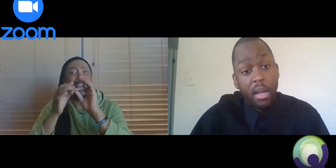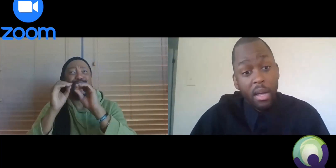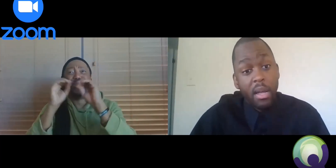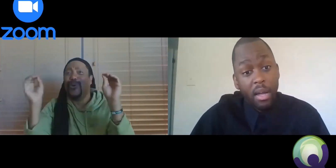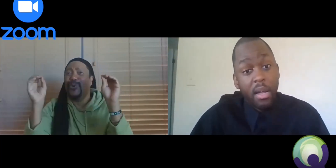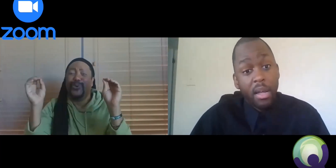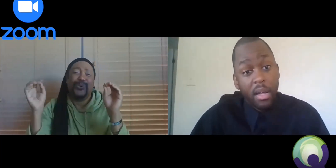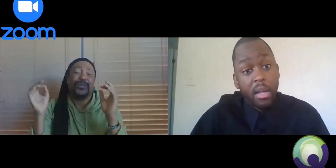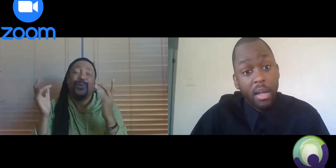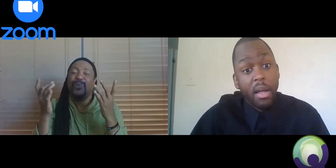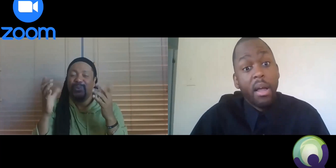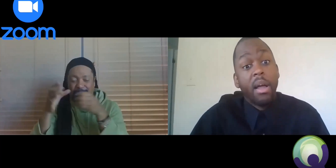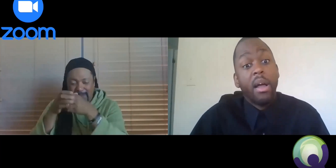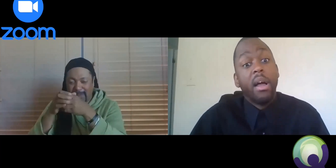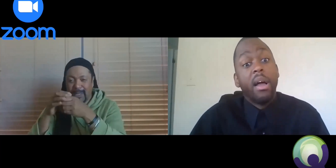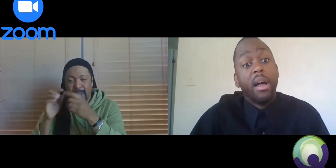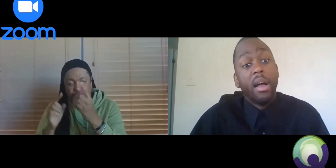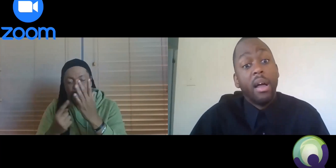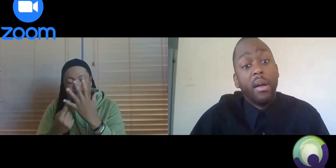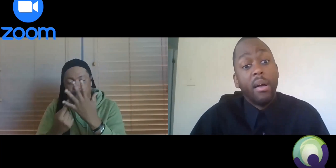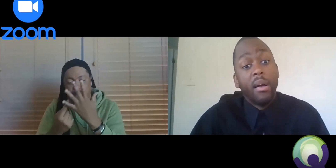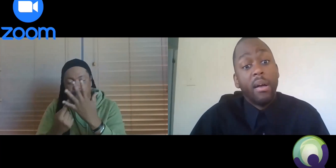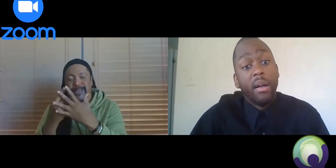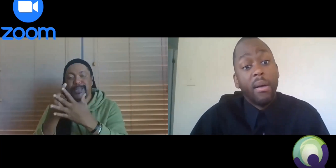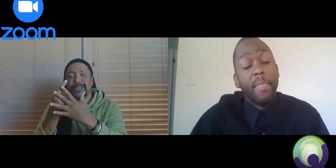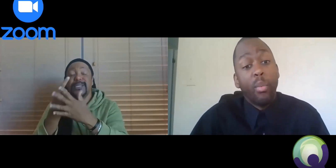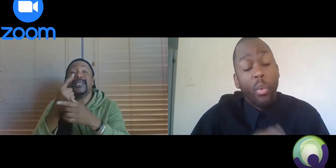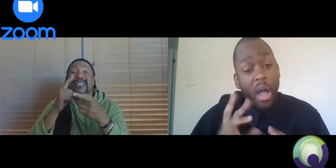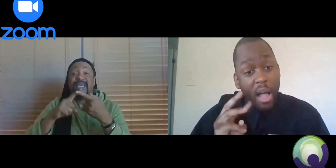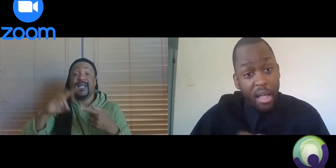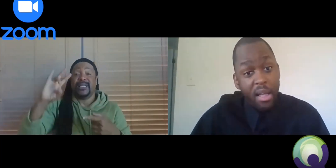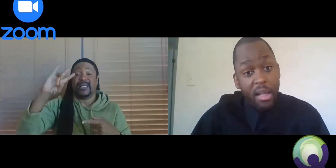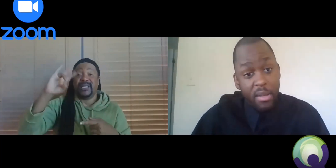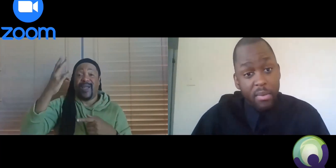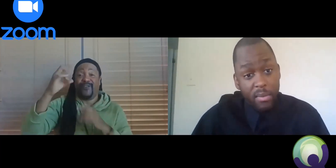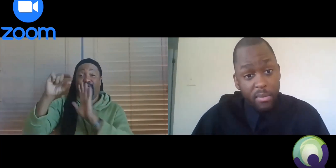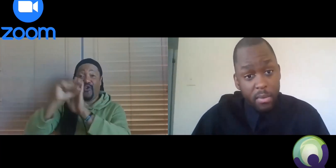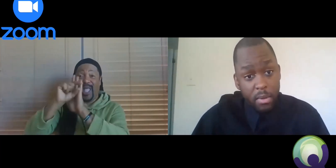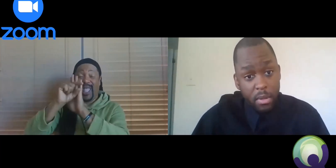that until I was in the seventh grade.